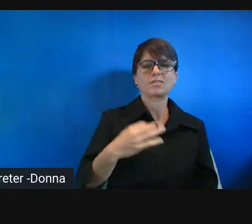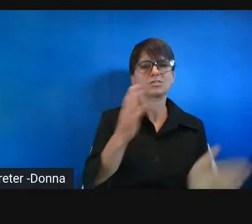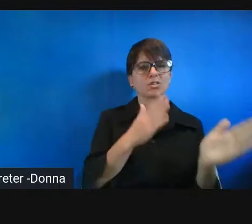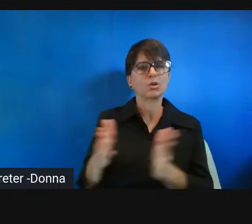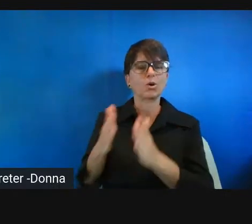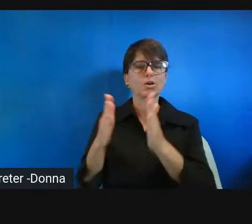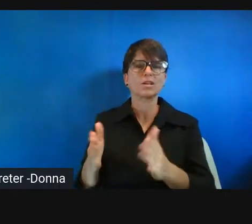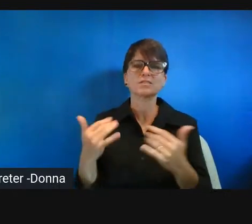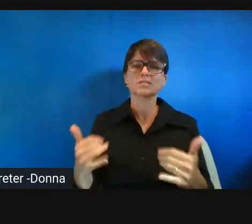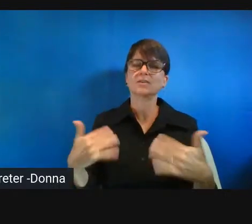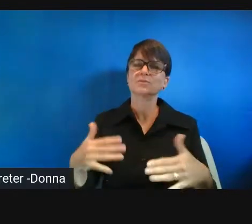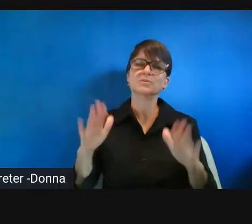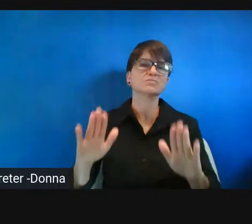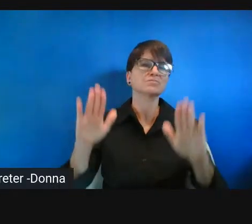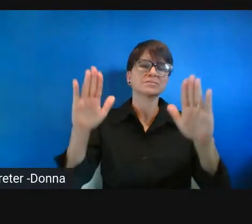I hope you have enjoyed it as much as I have .